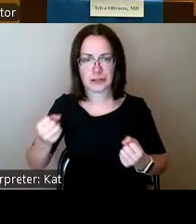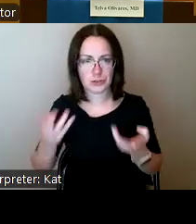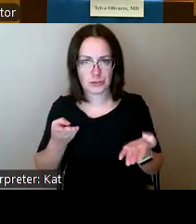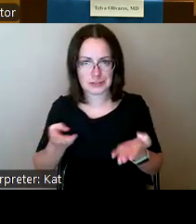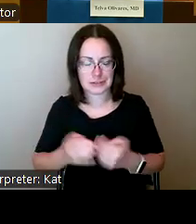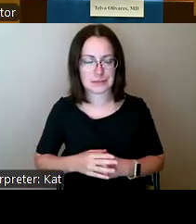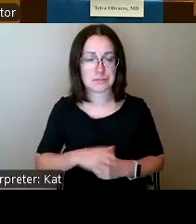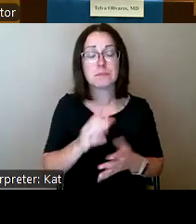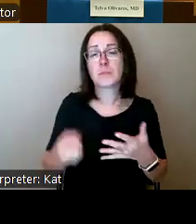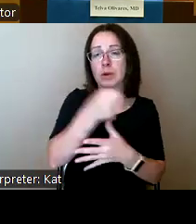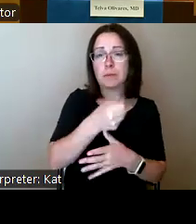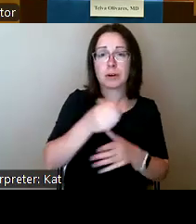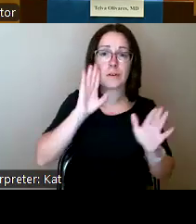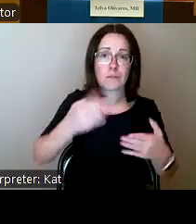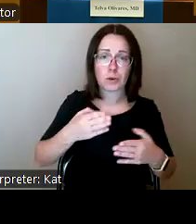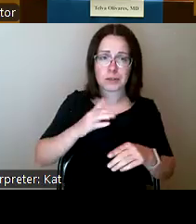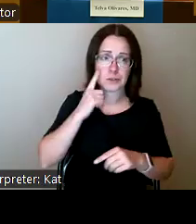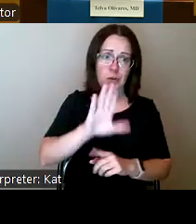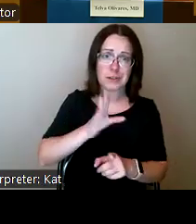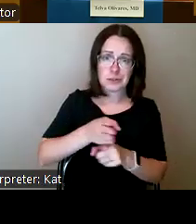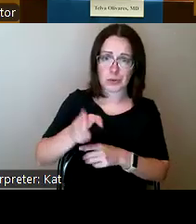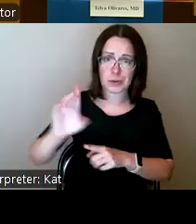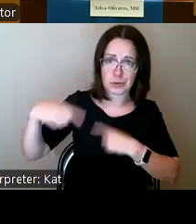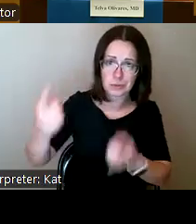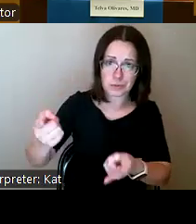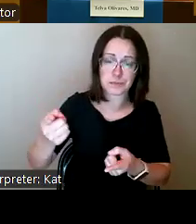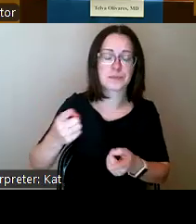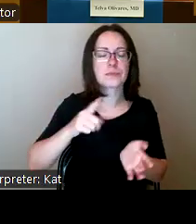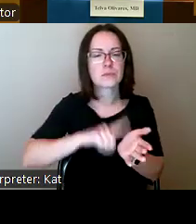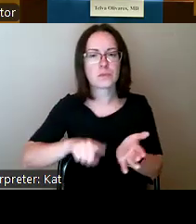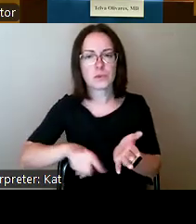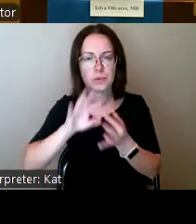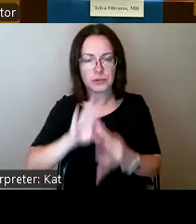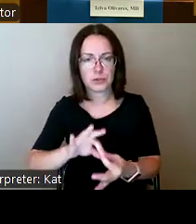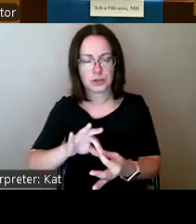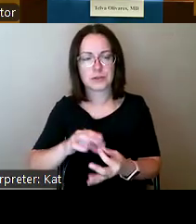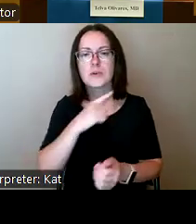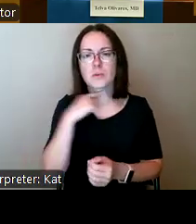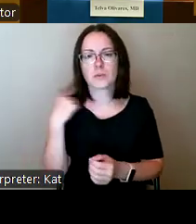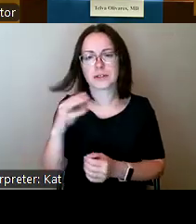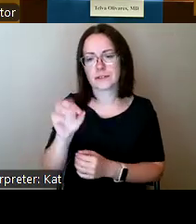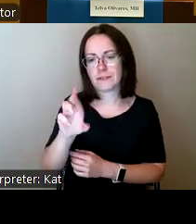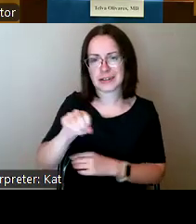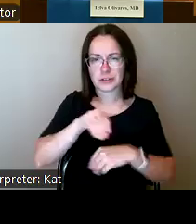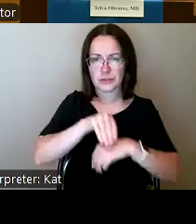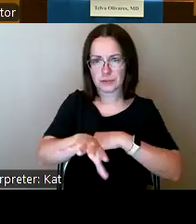focus for most of his career has been to research um our risk factors for suicide in second half